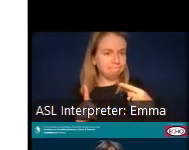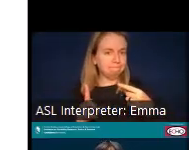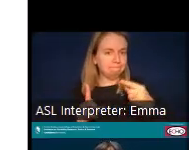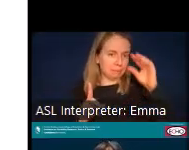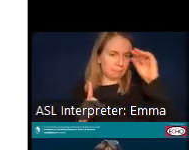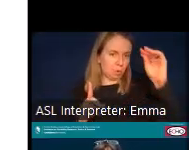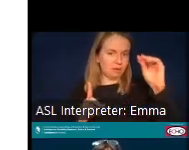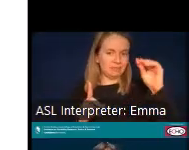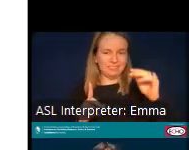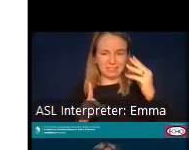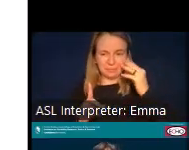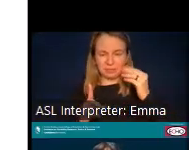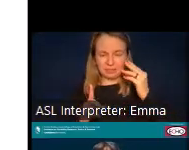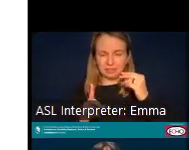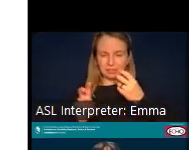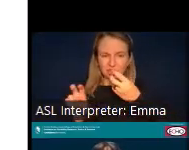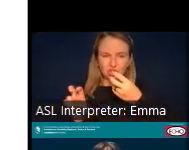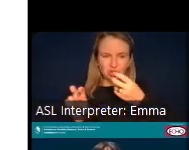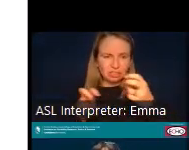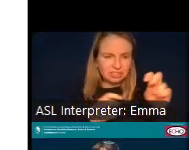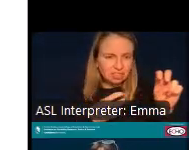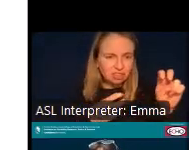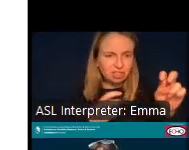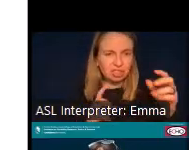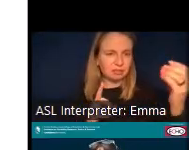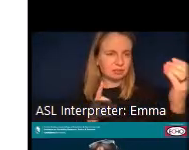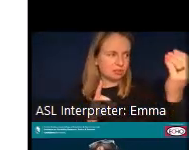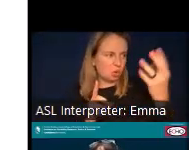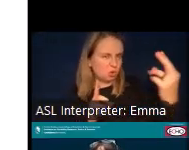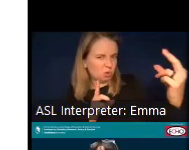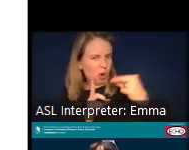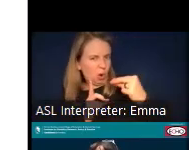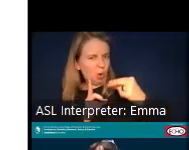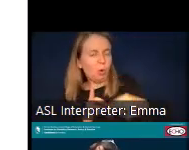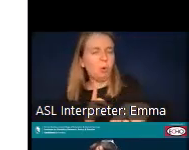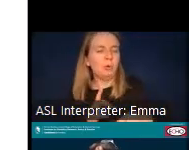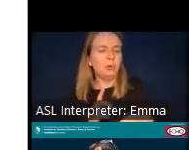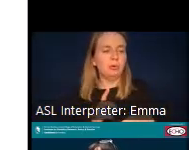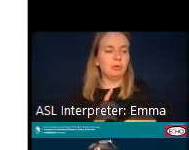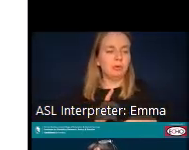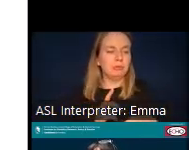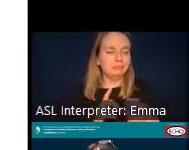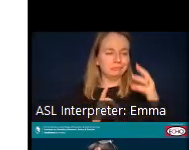Transitioning when he's being told no, or is experiencing some